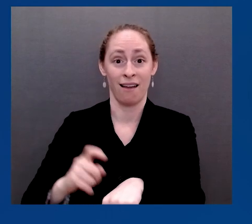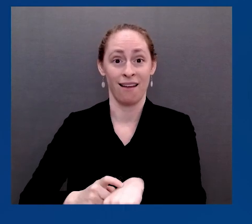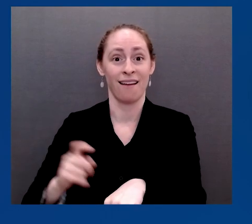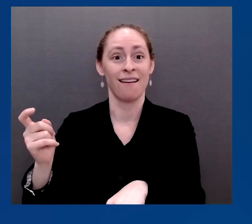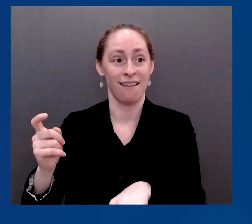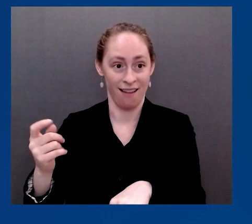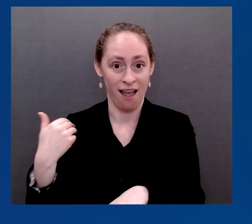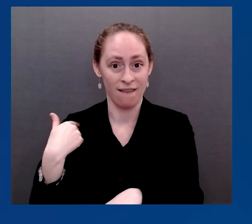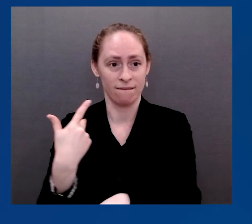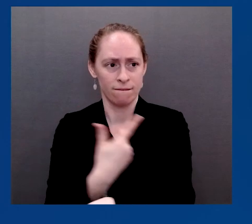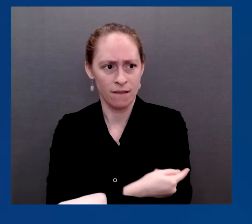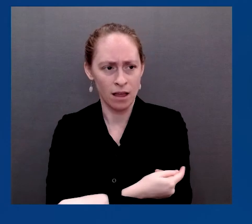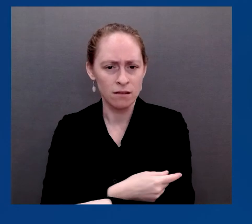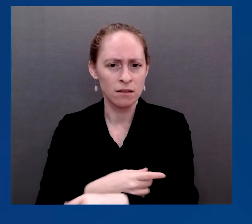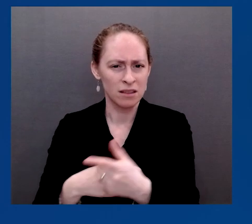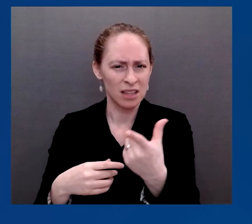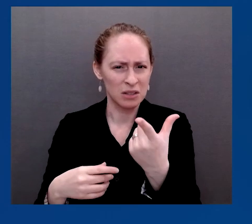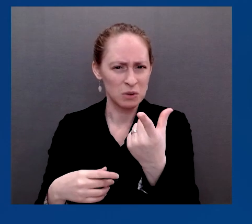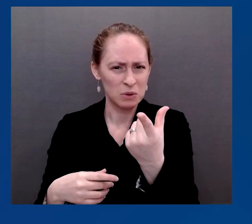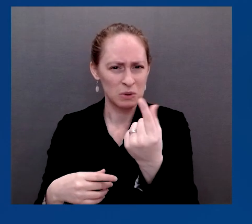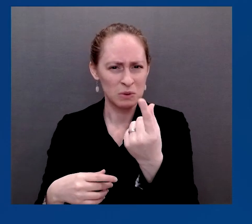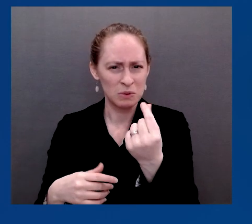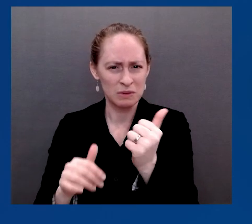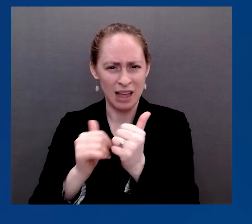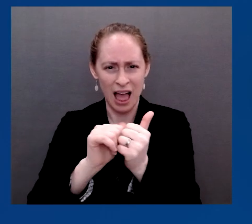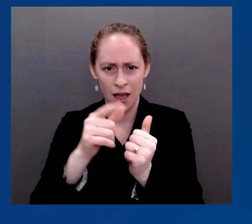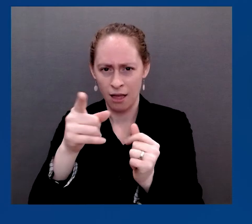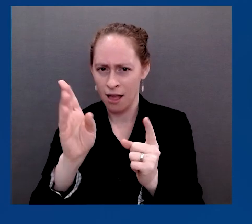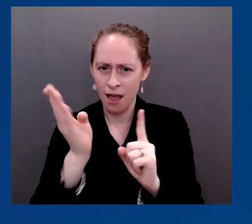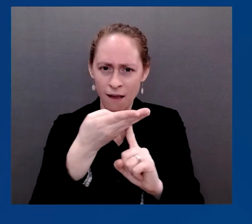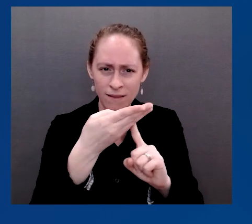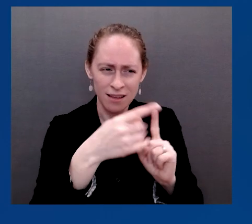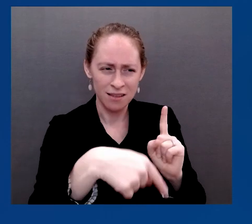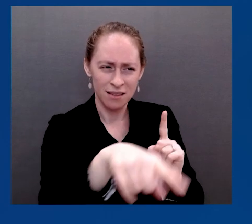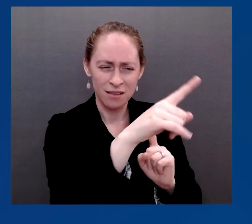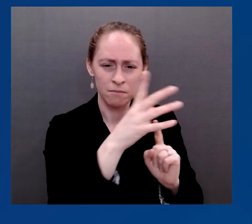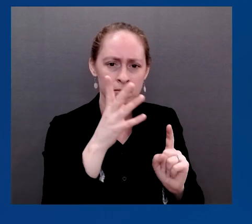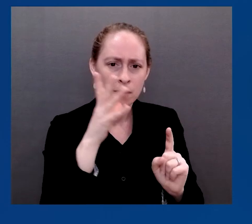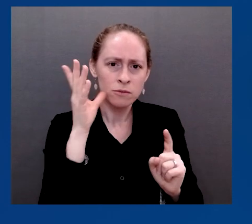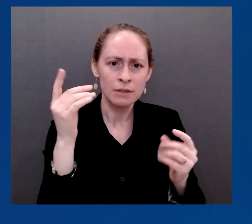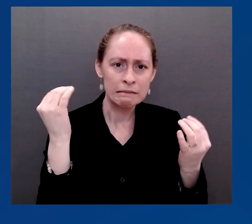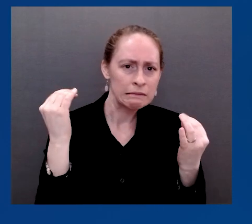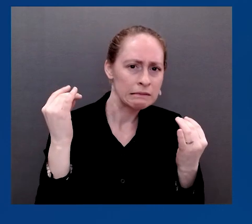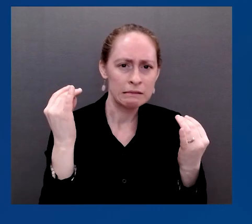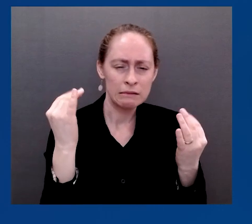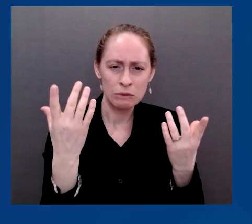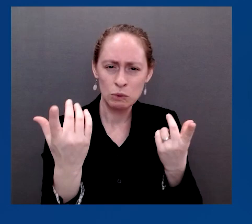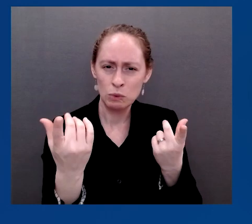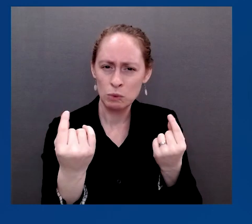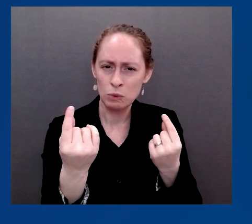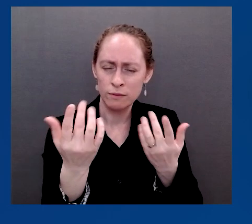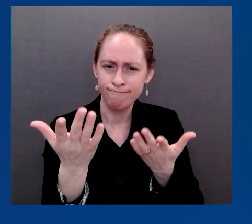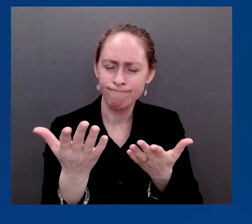once they are approved? What will your messaging be, and what are your latest outreach efforts? Mr. Zients: Well, Dr. Fauci, maybe you can do a minute or two